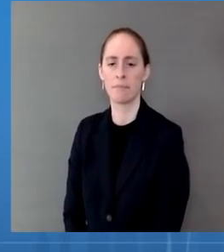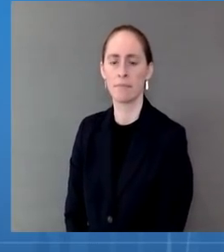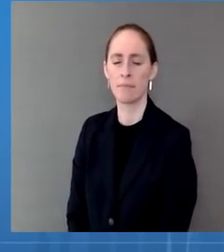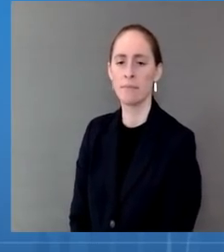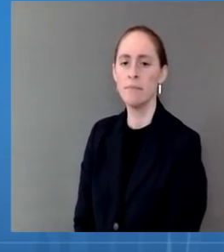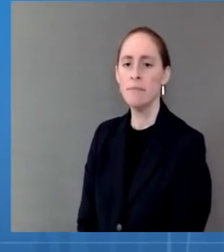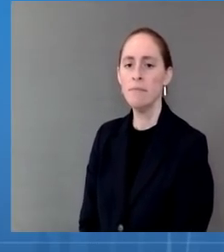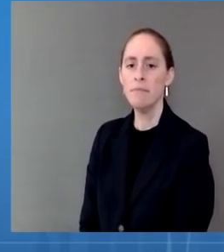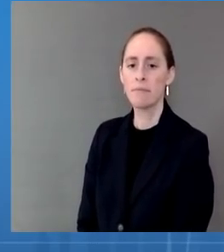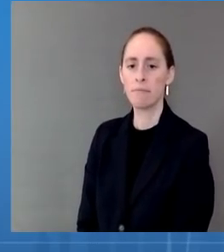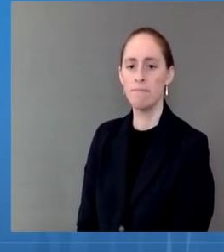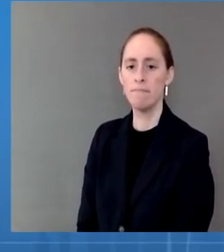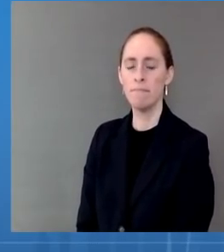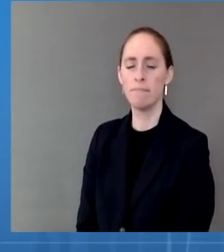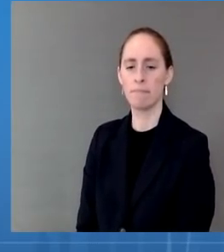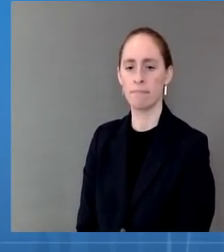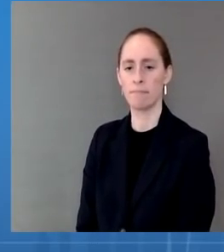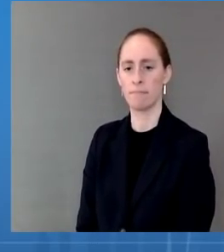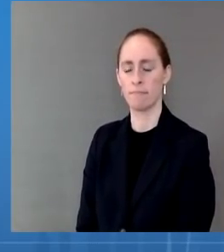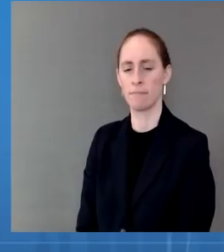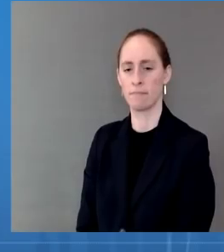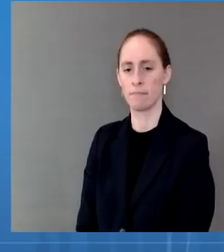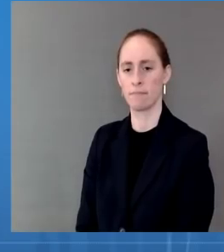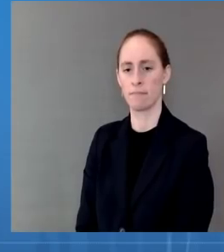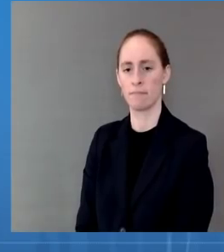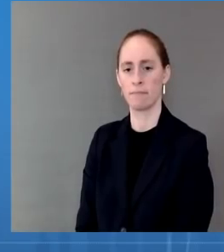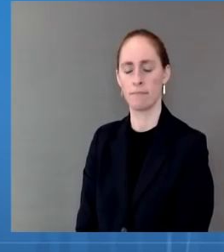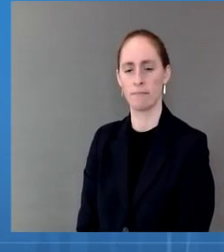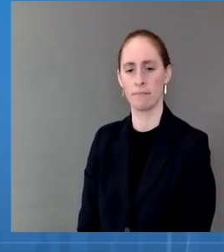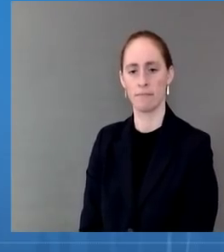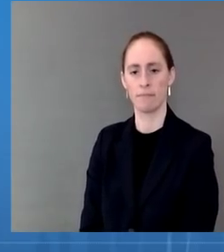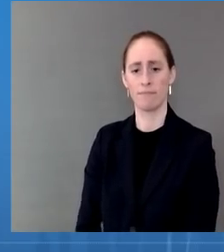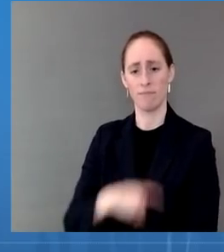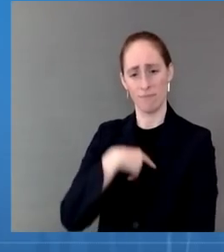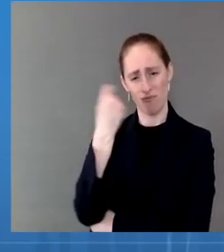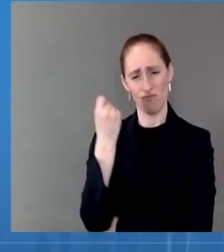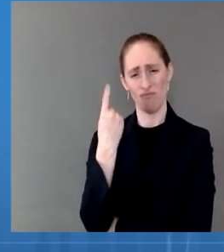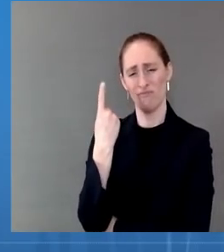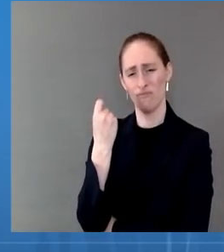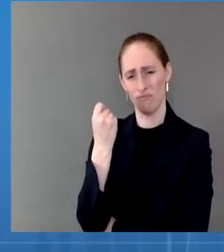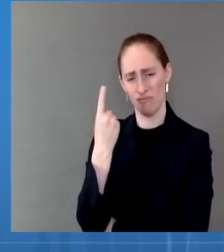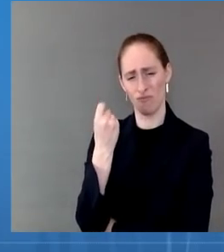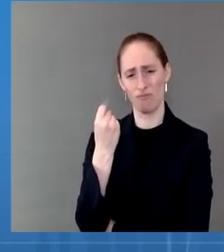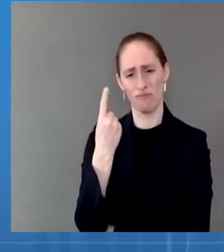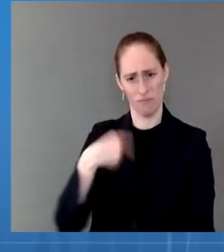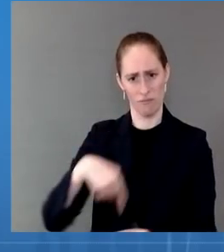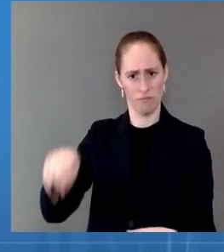to get together safely for the holidays, and that is going to require us to all be vigilant in a time